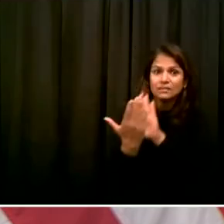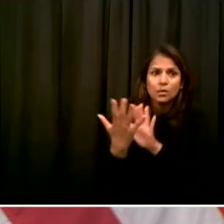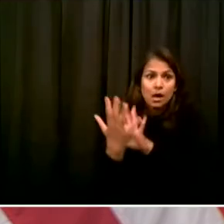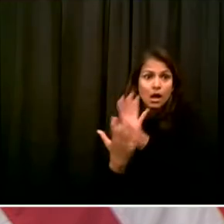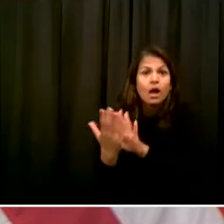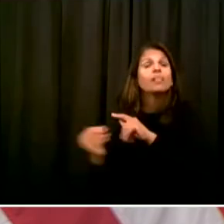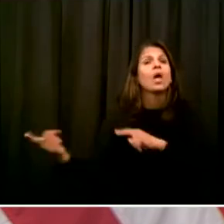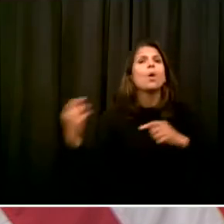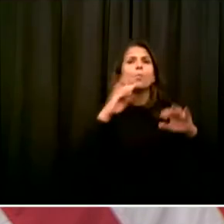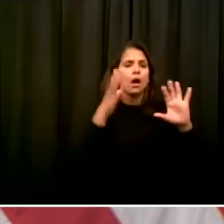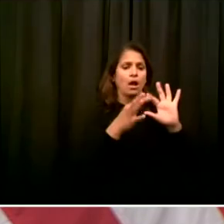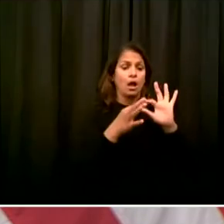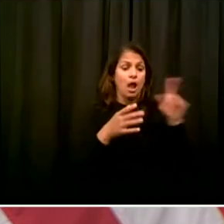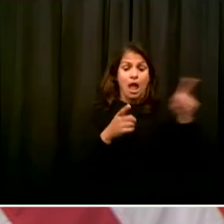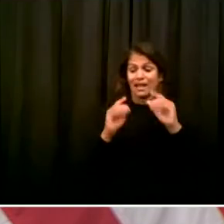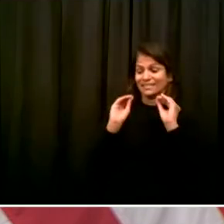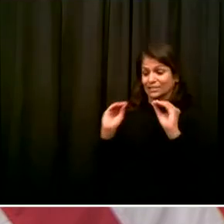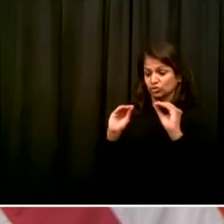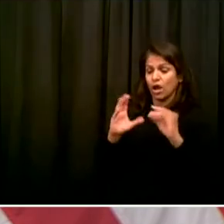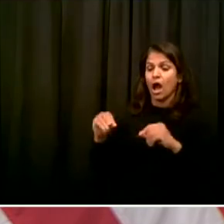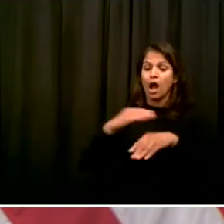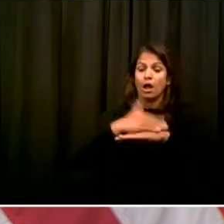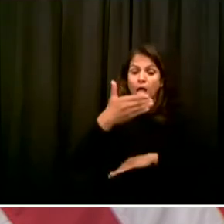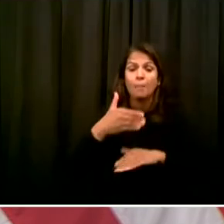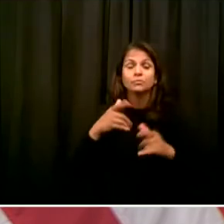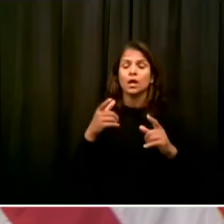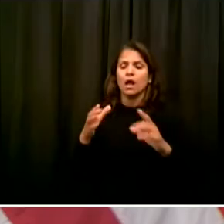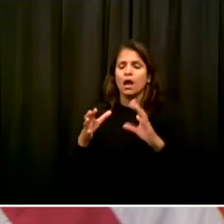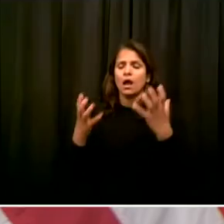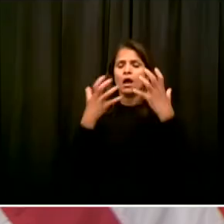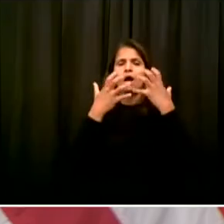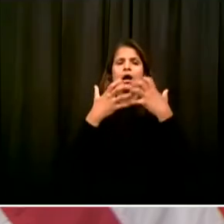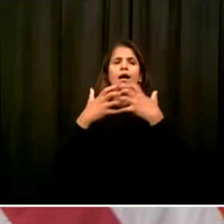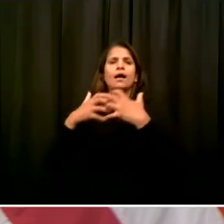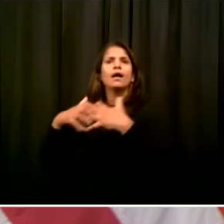DAY WITH THE BLENDED IN PERSON TEACHER AND REMOTE